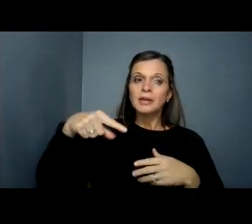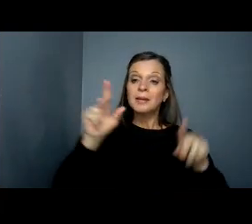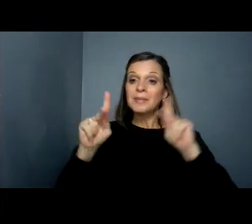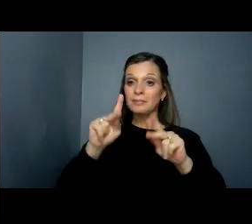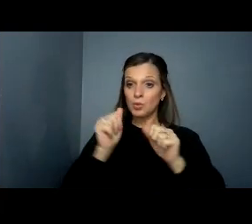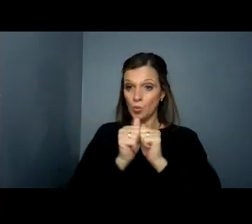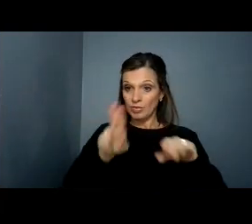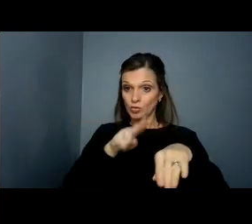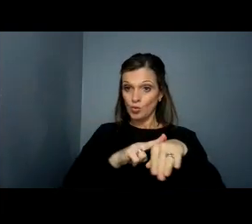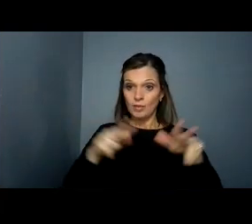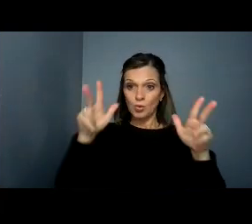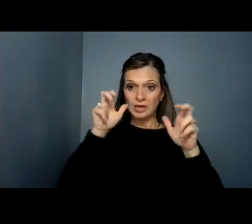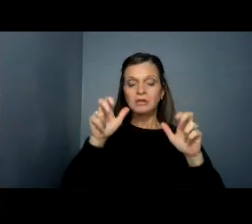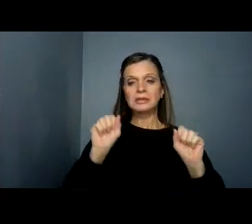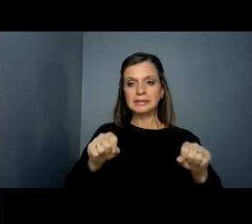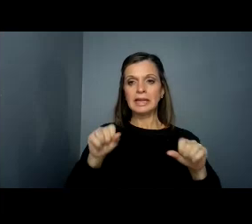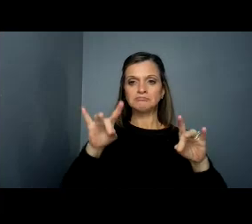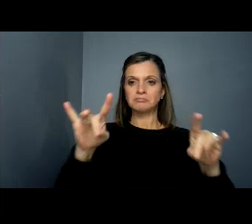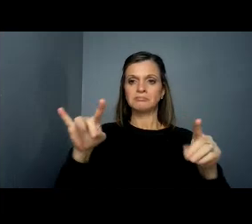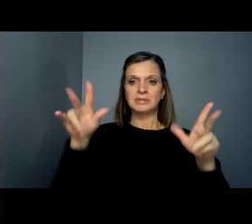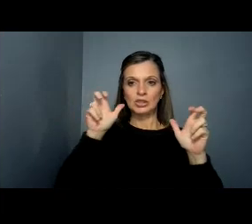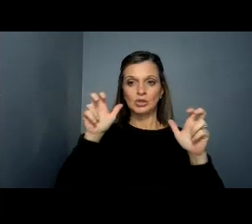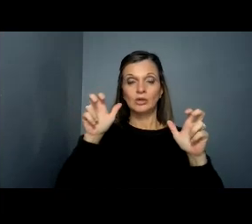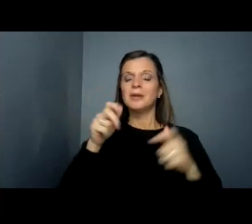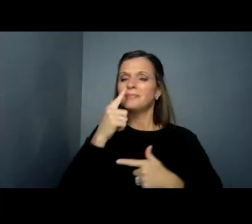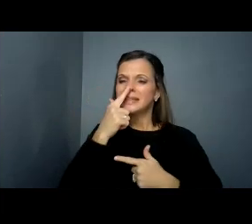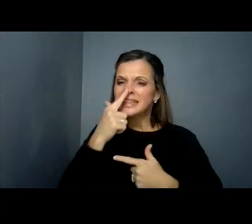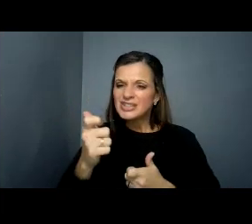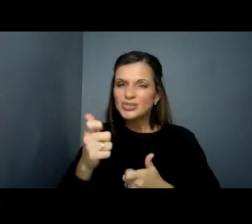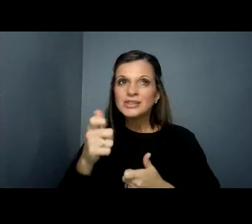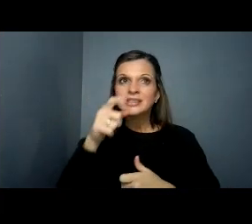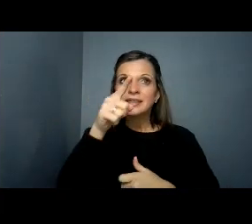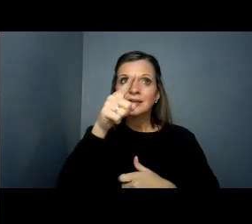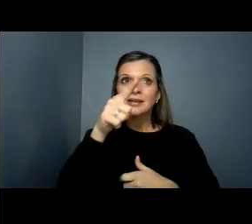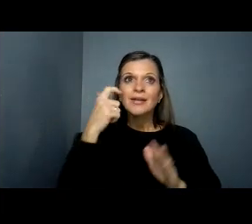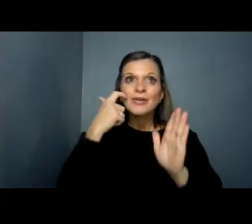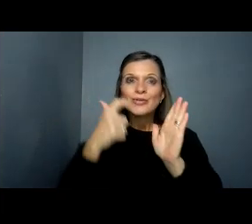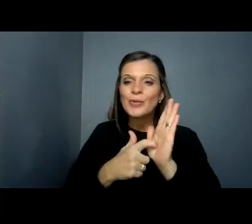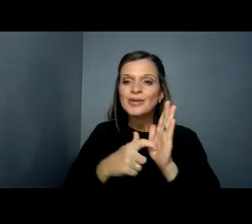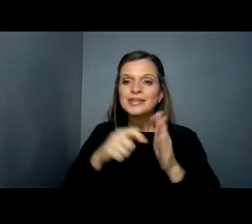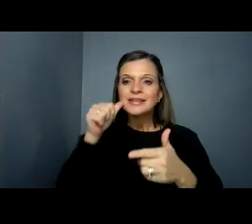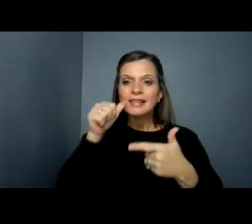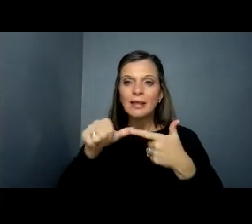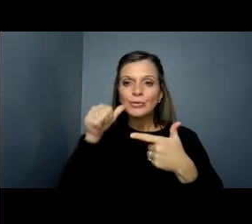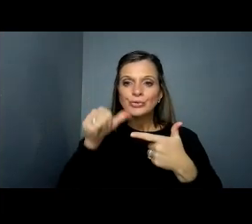This part right here where letters are. Which is where you're going. You can see